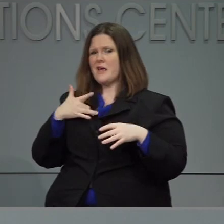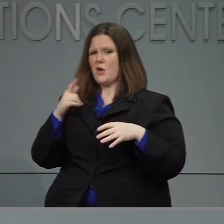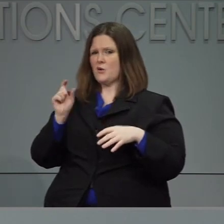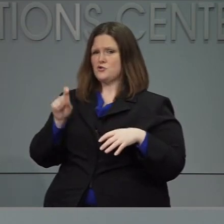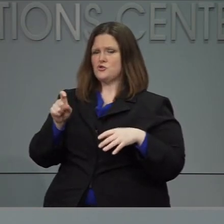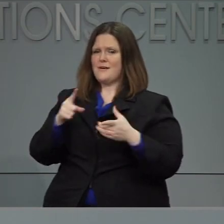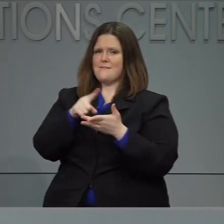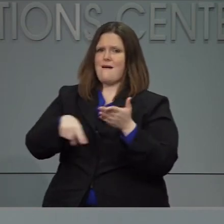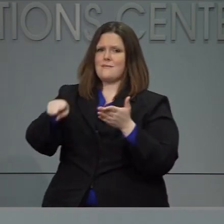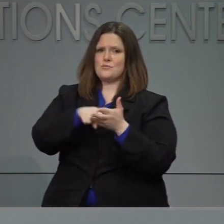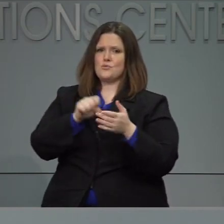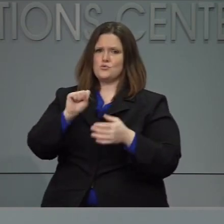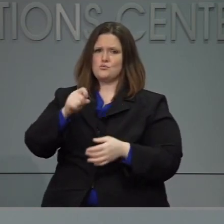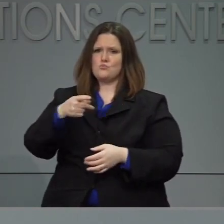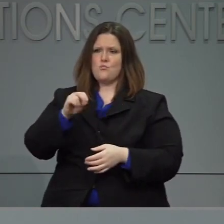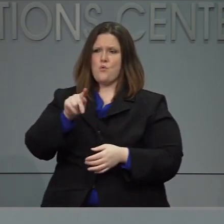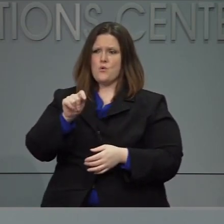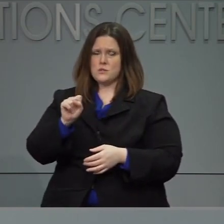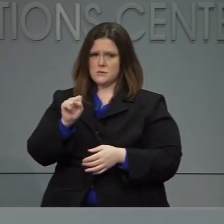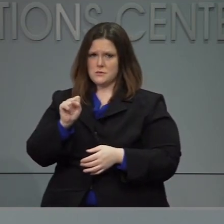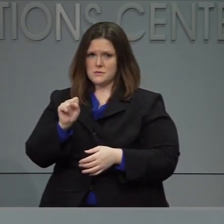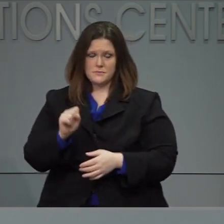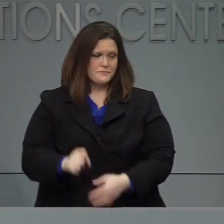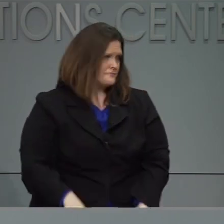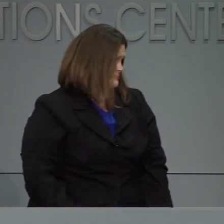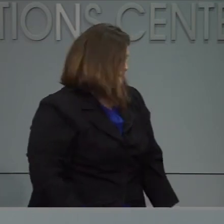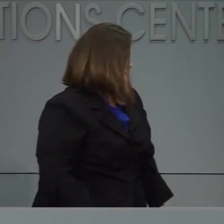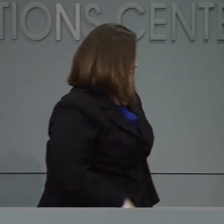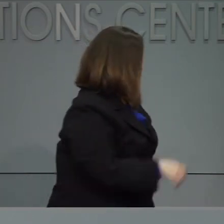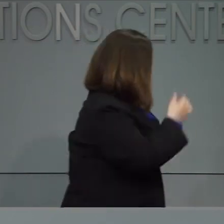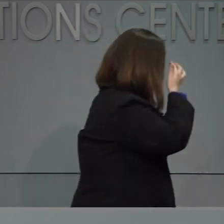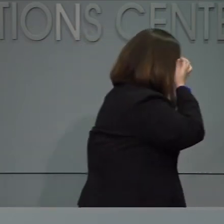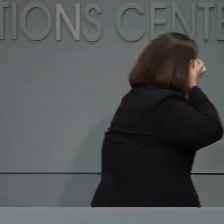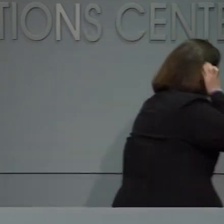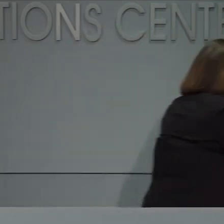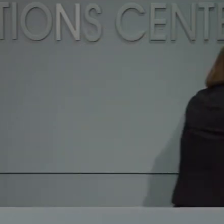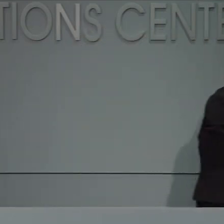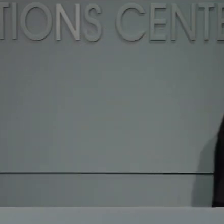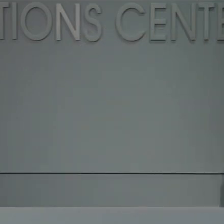SPORTS SEASON. WELL, THANKS LYN, YOU KNOW I THINK WITH THIS VIRUS. WE ARE